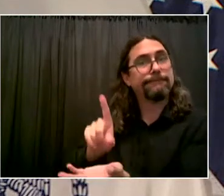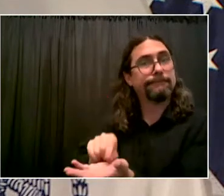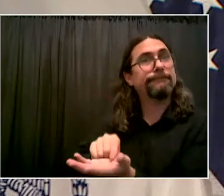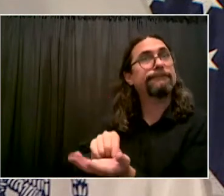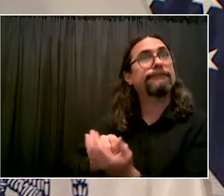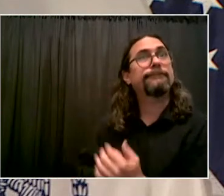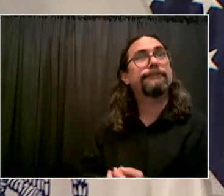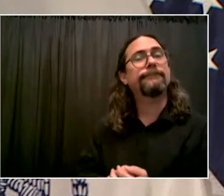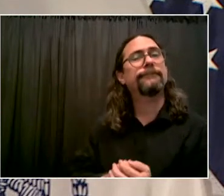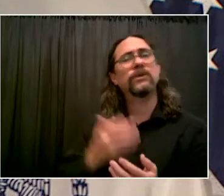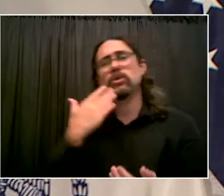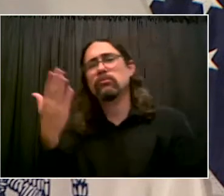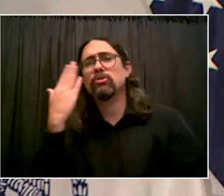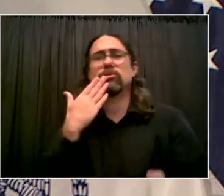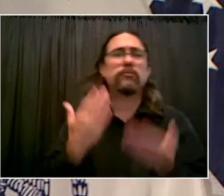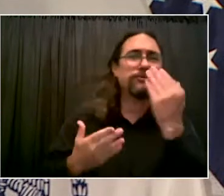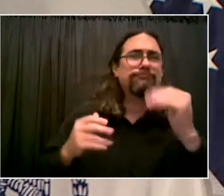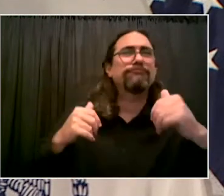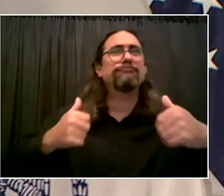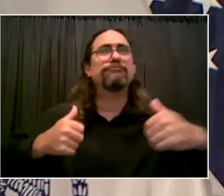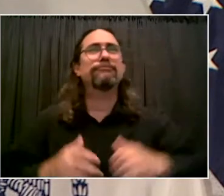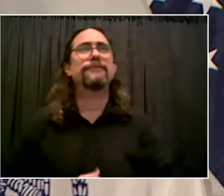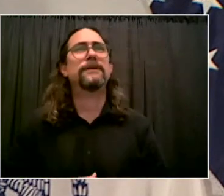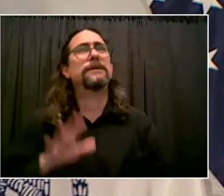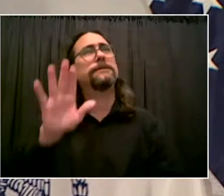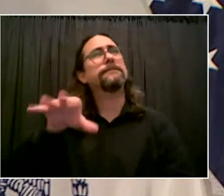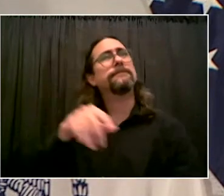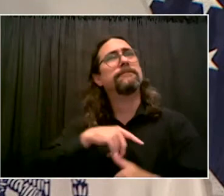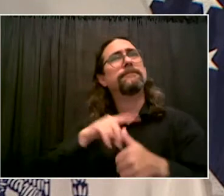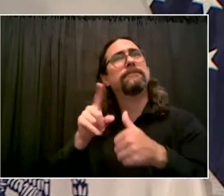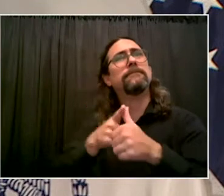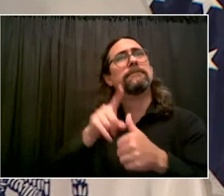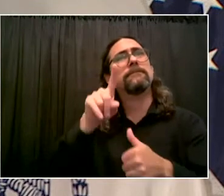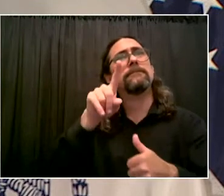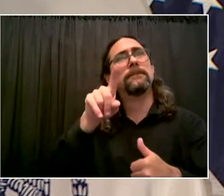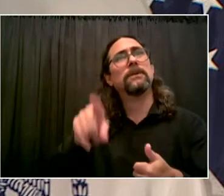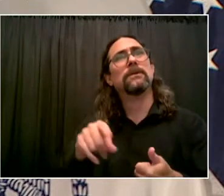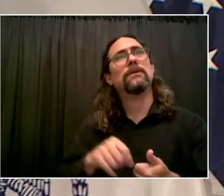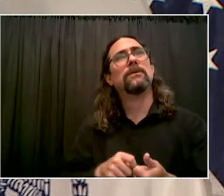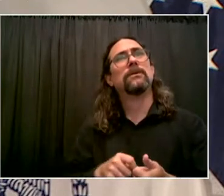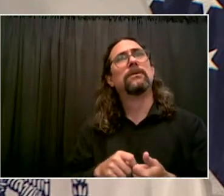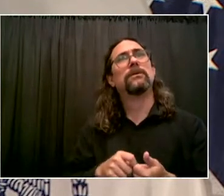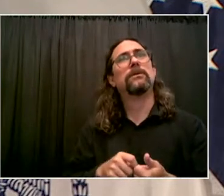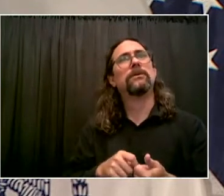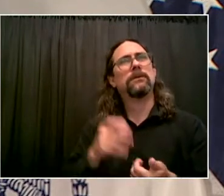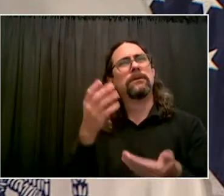HELLO MR. MAYOR. I WANTED TO ASK FOR YOUR REACTION TO VIDEO I THINK WENT VIRAL YESTERDAY FROM